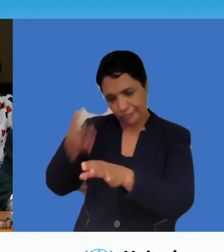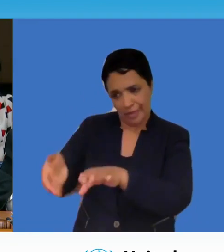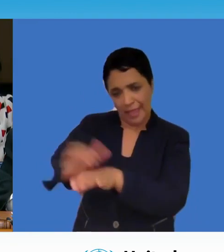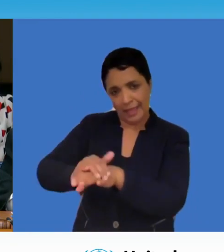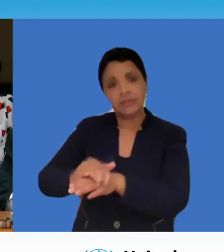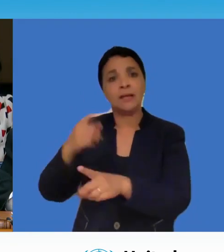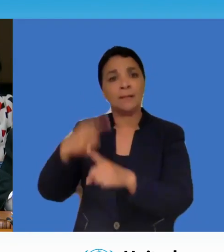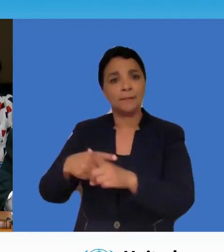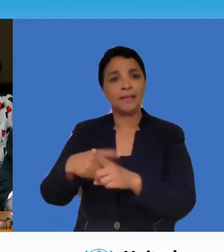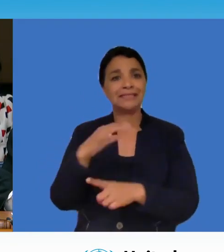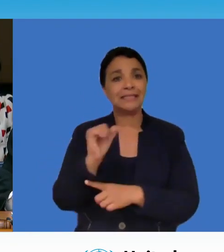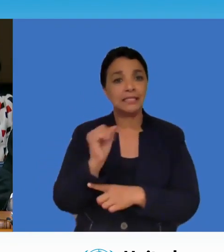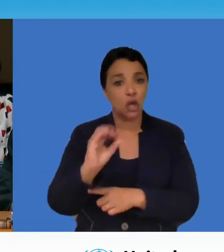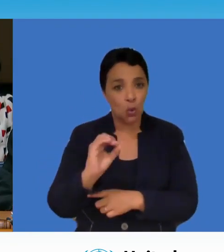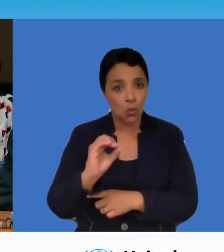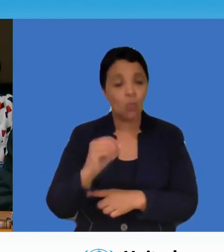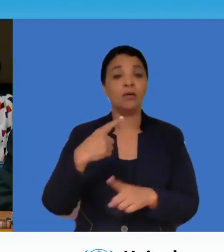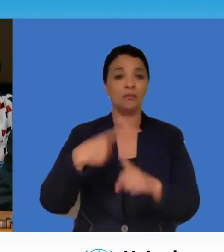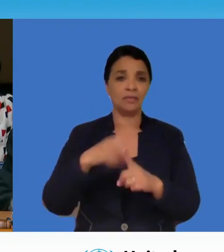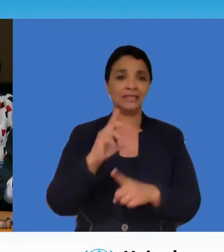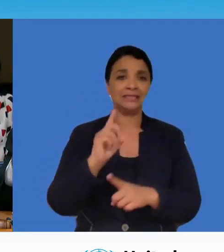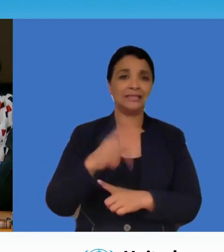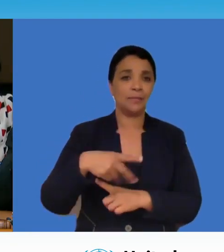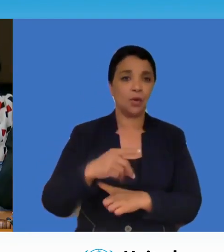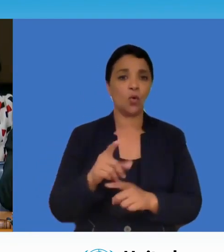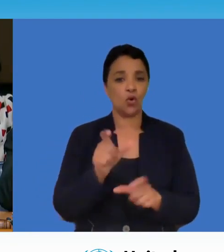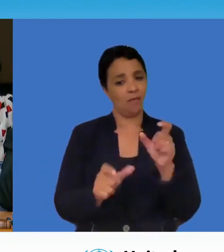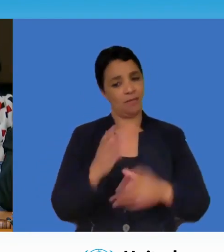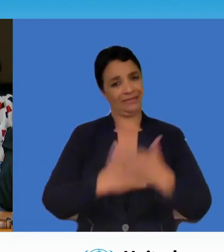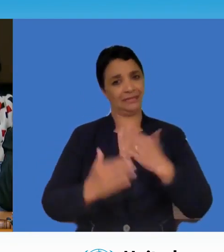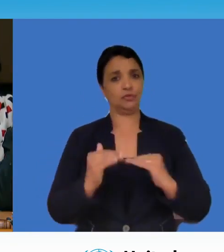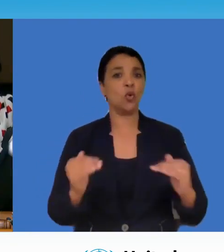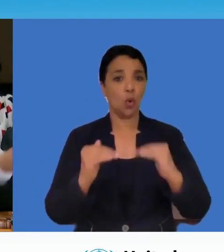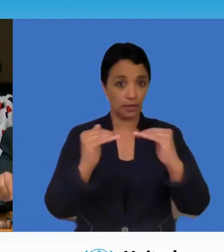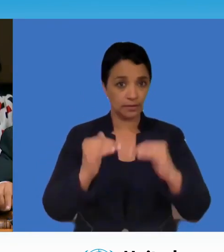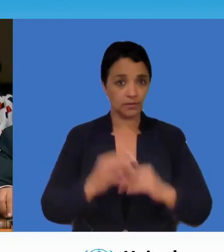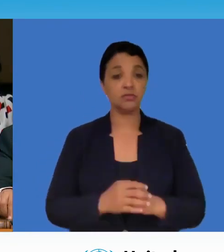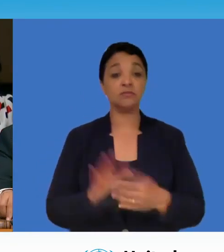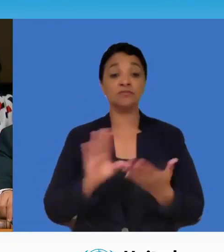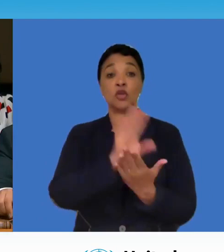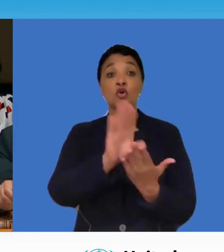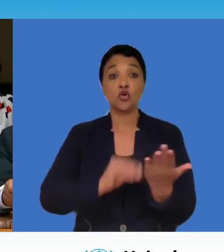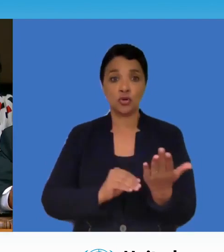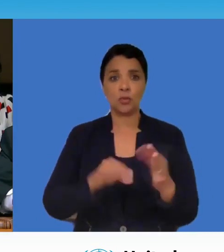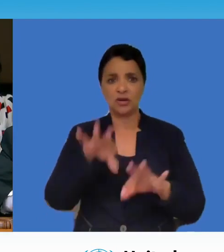and Civil Society including organizations of persons with disabilities the report's main